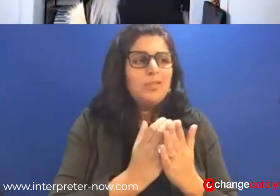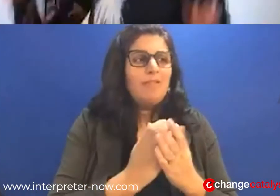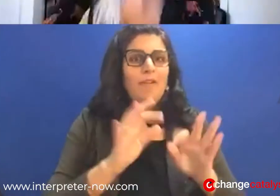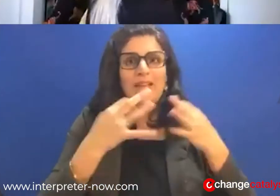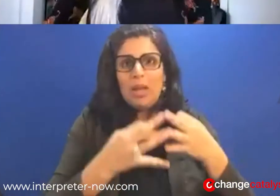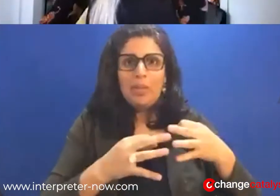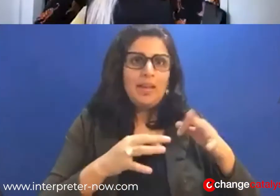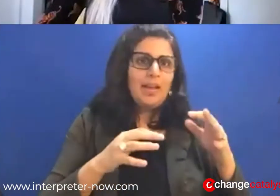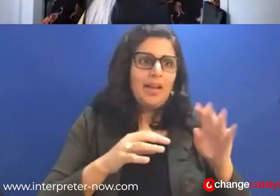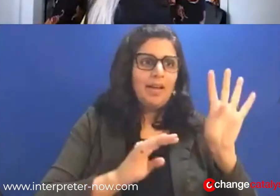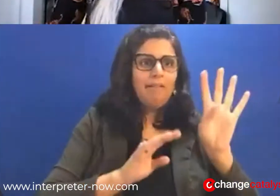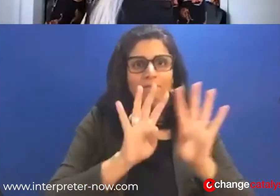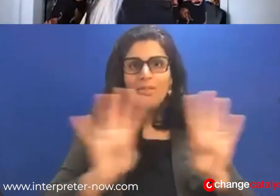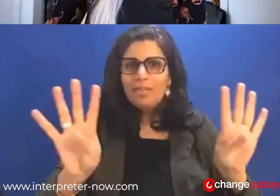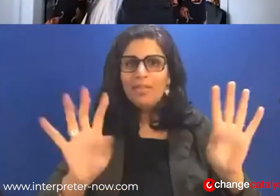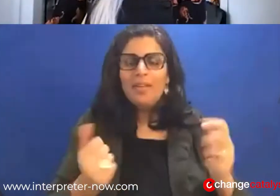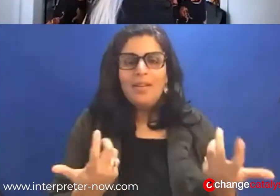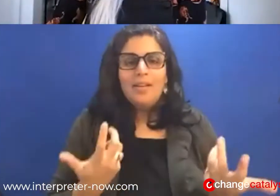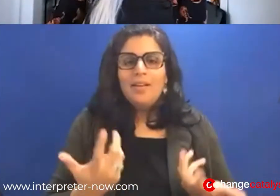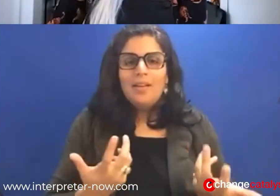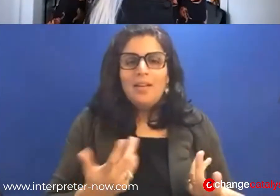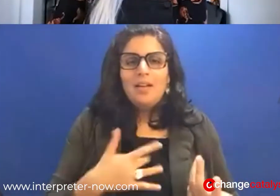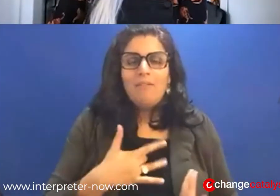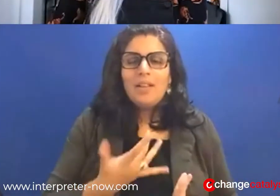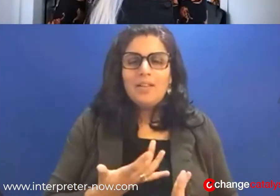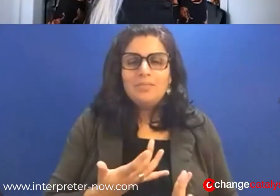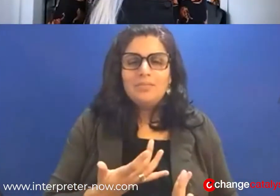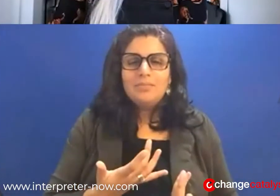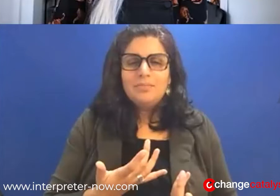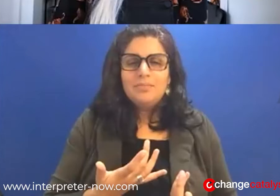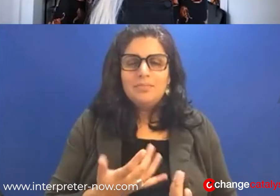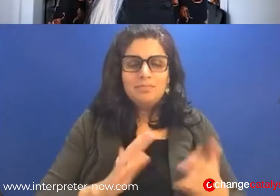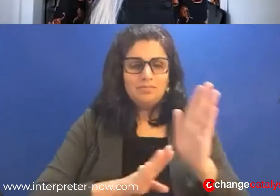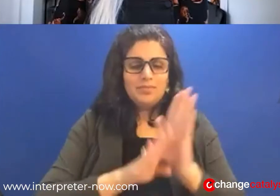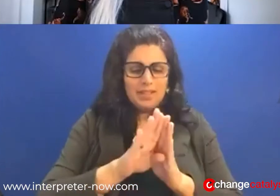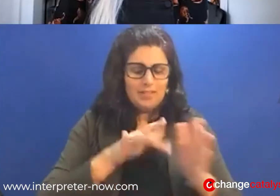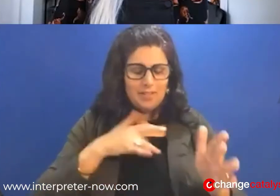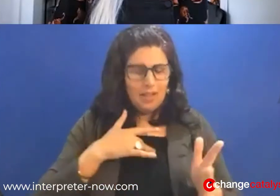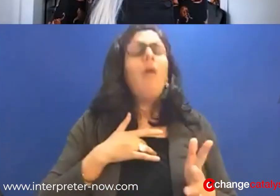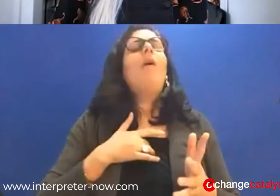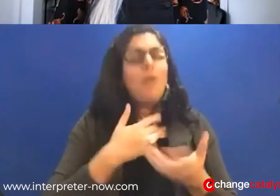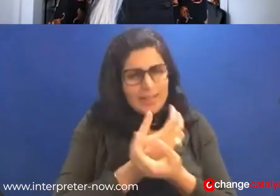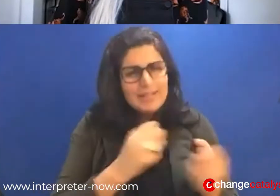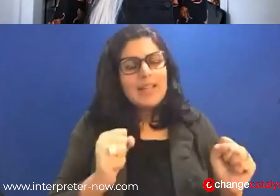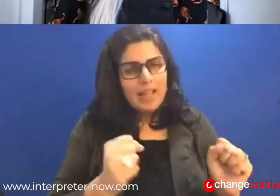And so, that just, I think it creates a feeling of safety that then is kind of a cycle that